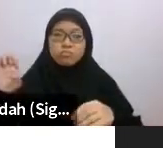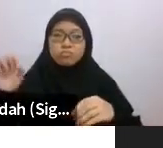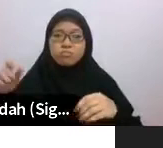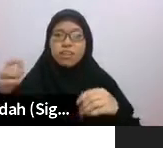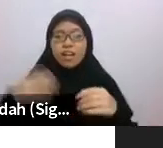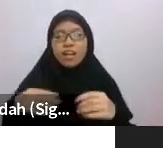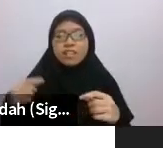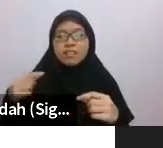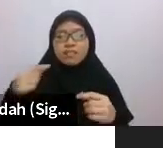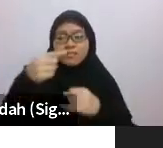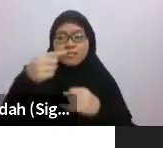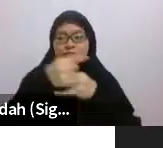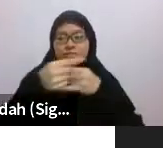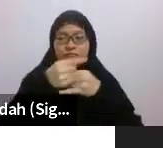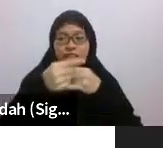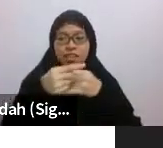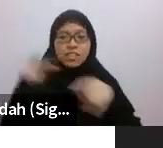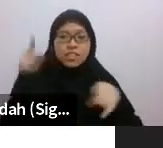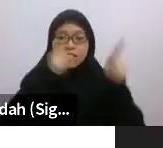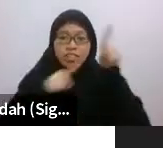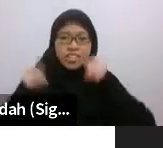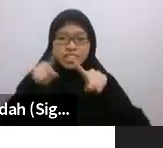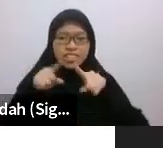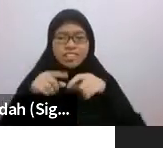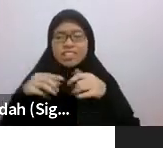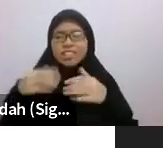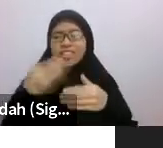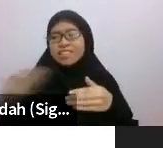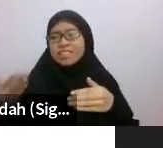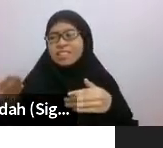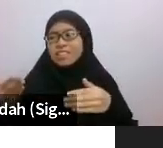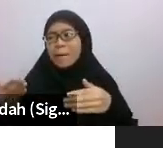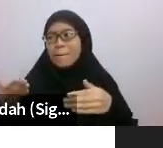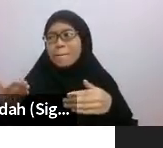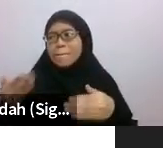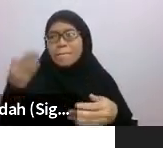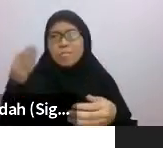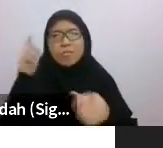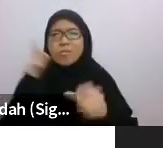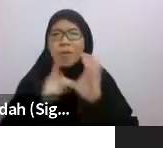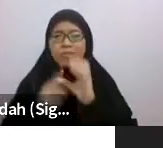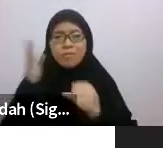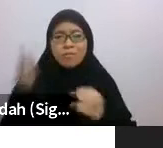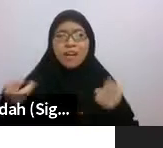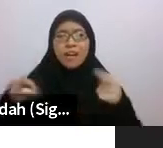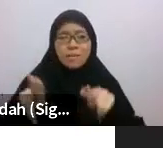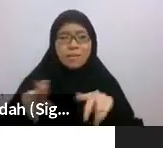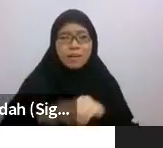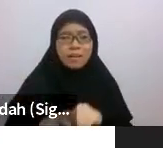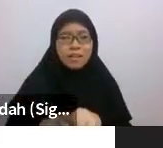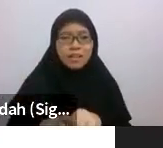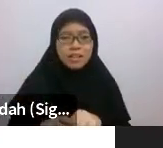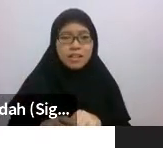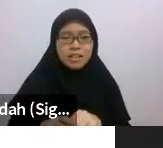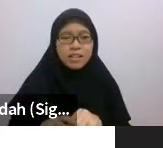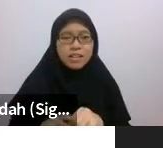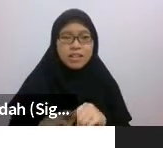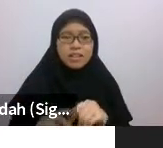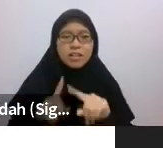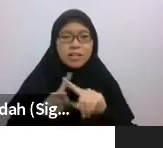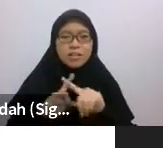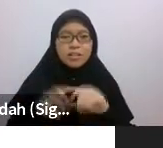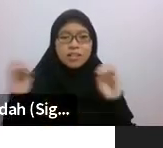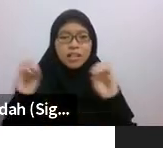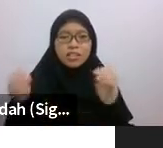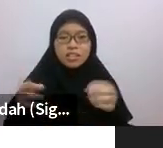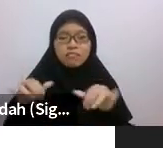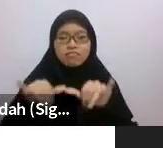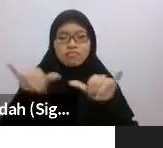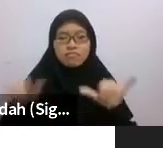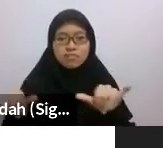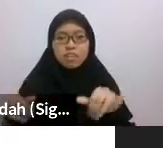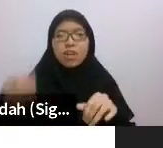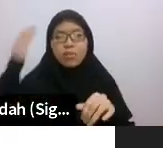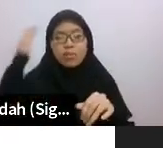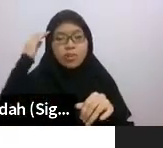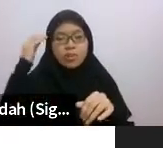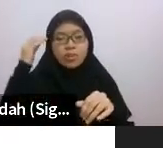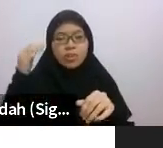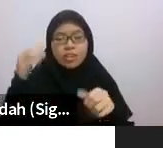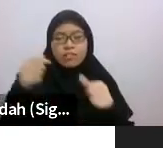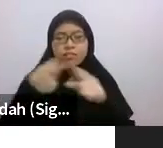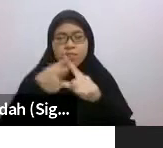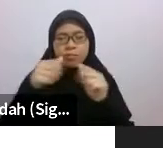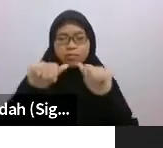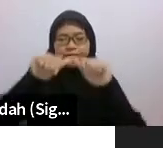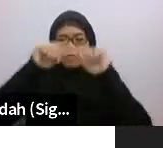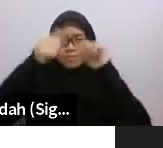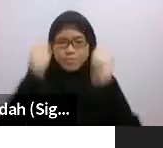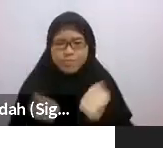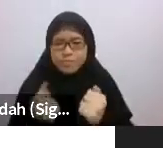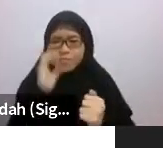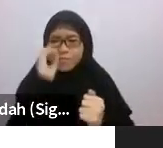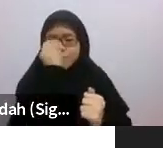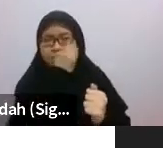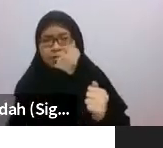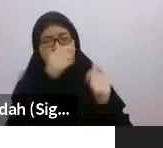Nothing of the bee remains, but we know it existed from the shape of the flower. It's an idea of what the female bee looked like to the male bee, as interpreted by a plant.”